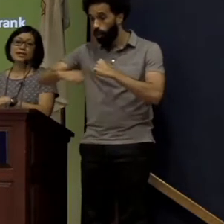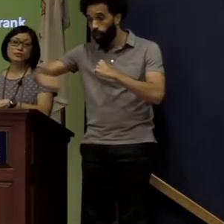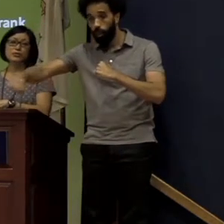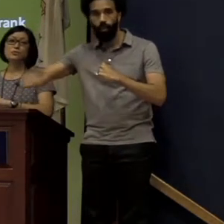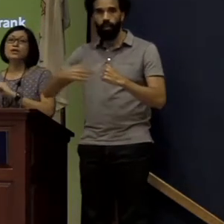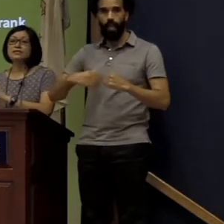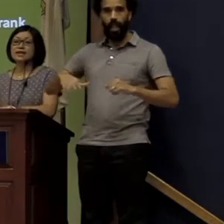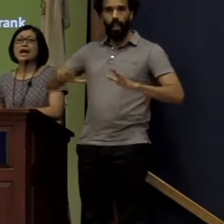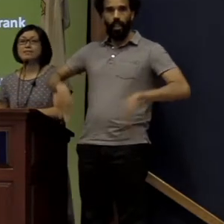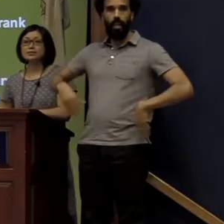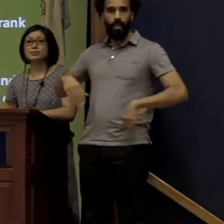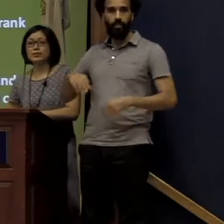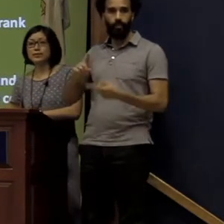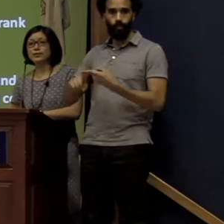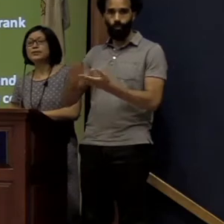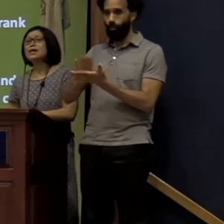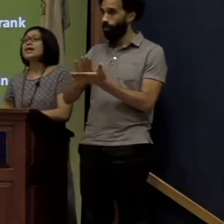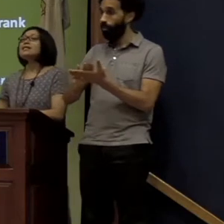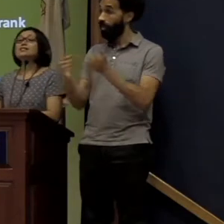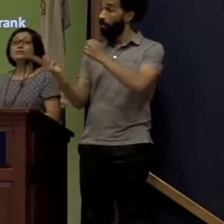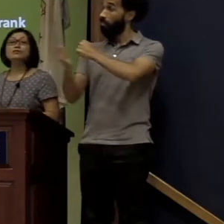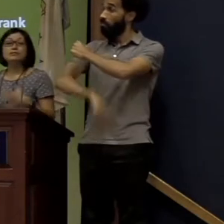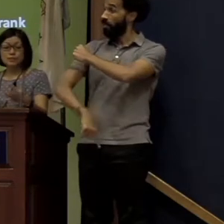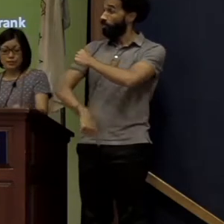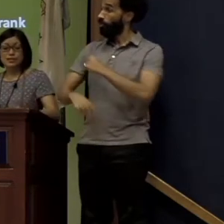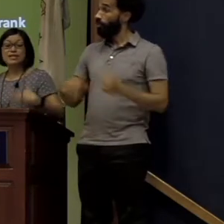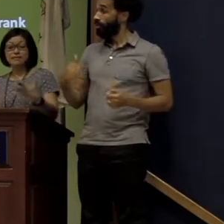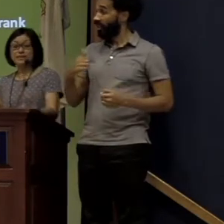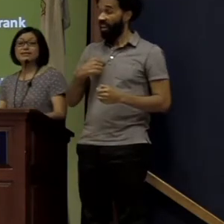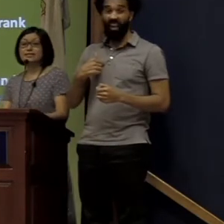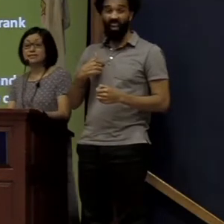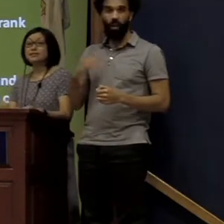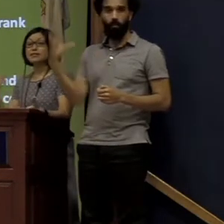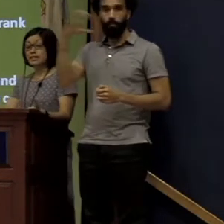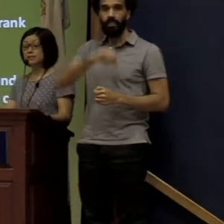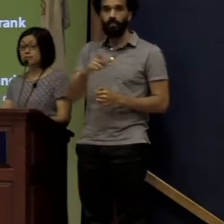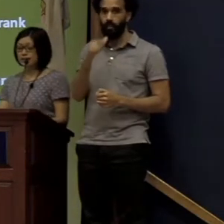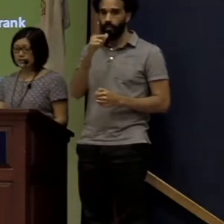Which is the worst thing can happen to a twelve-year-old and so so she innovated this so that kids could find things quickly